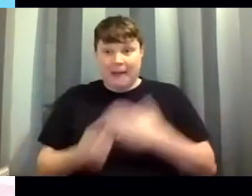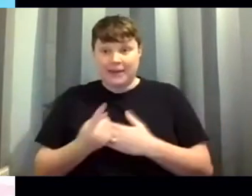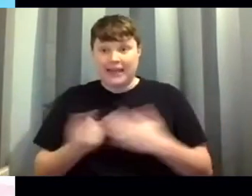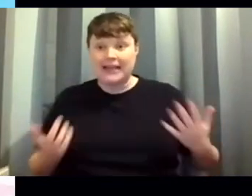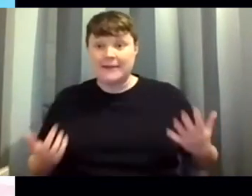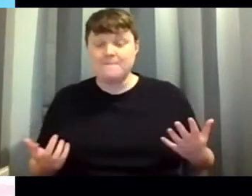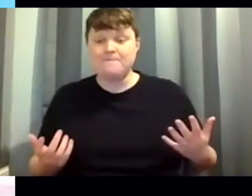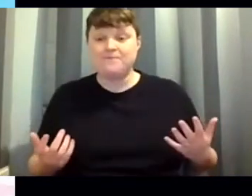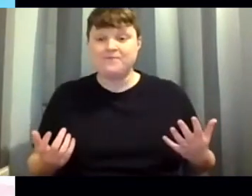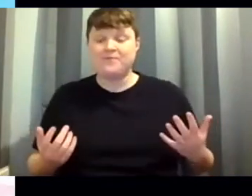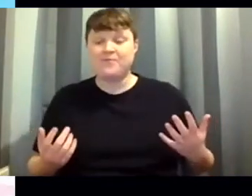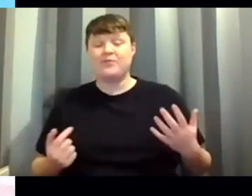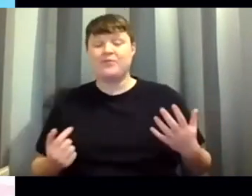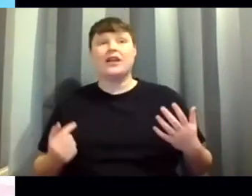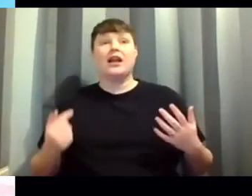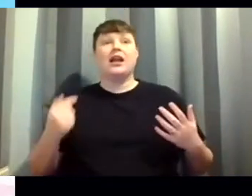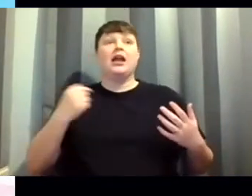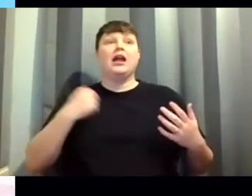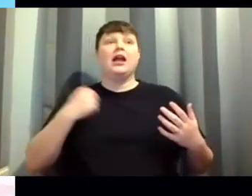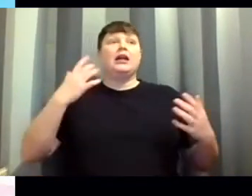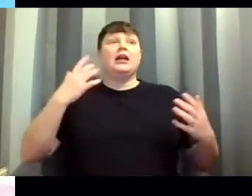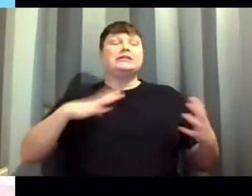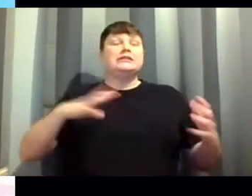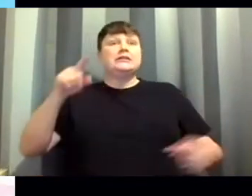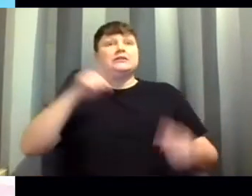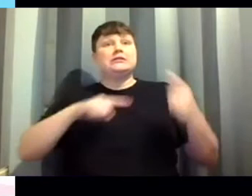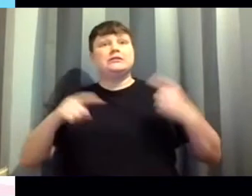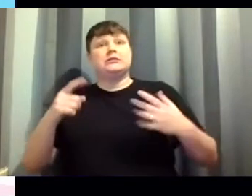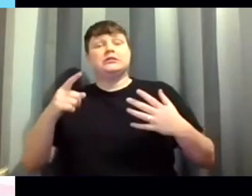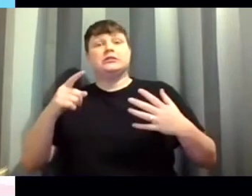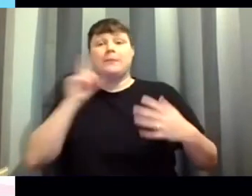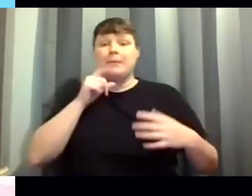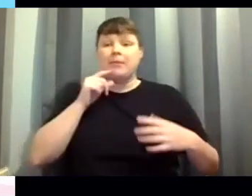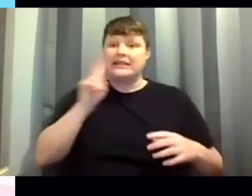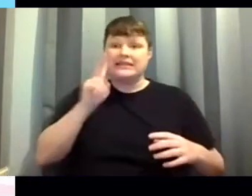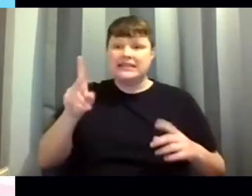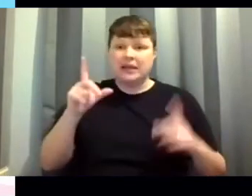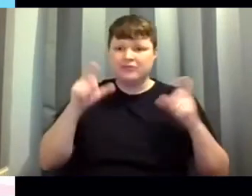difficult to get their head around the fact that it's happening until they see a picture so this is